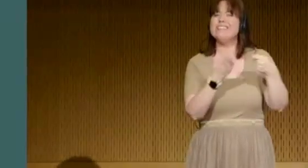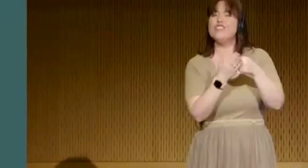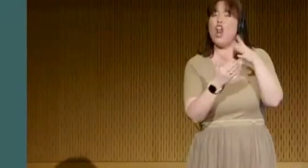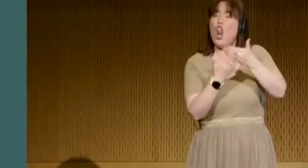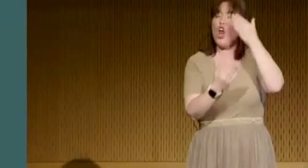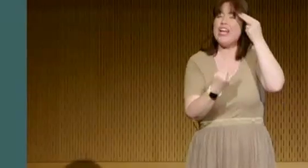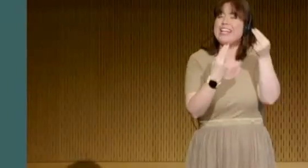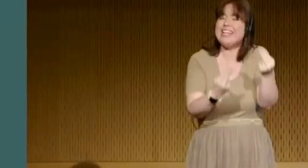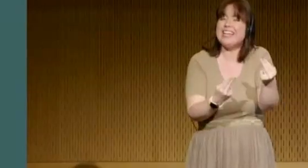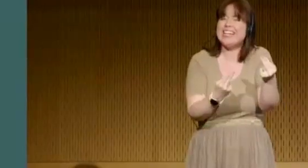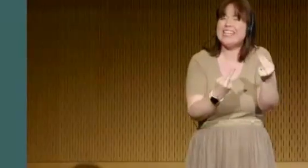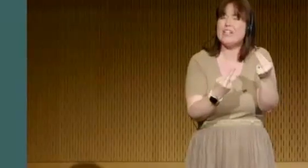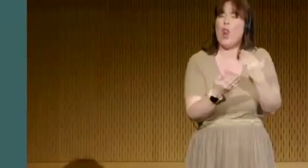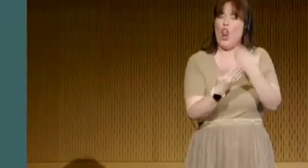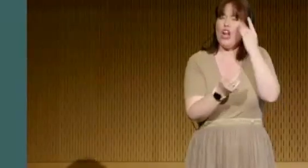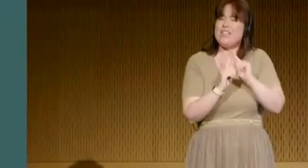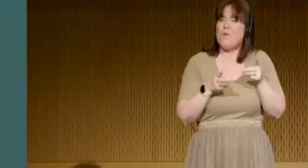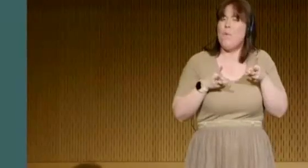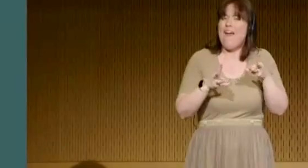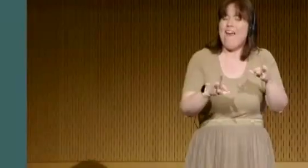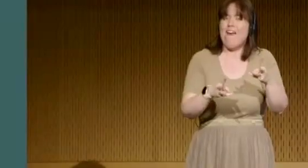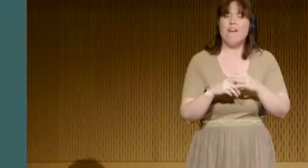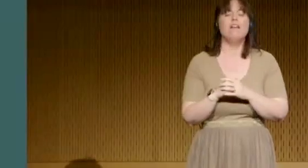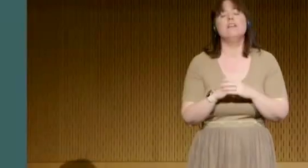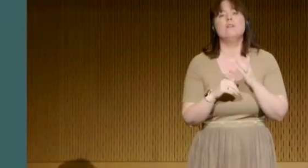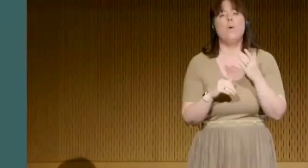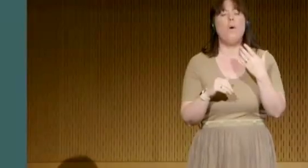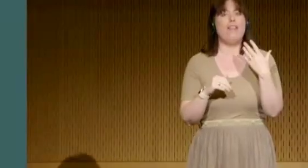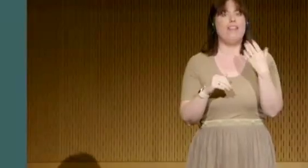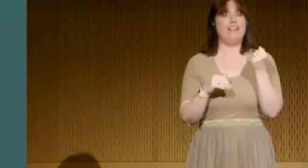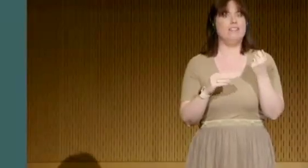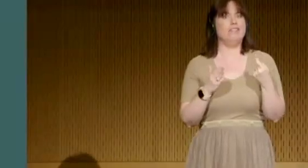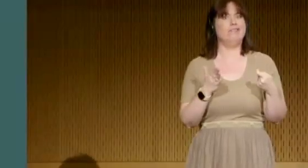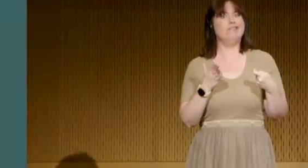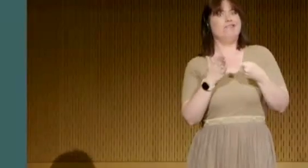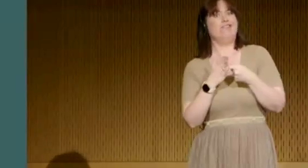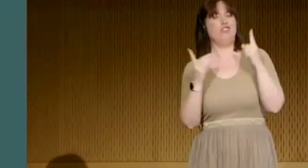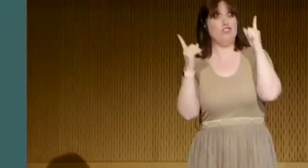have learning differences and now we have this other challenge here where we have to actually